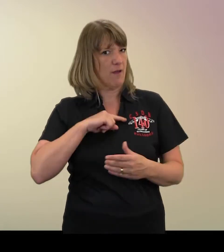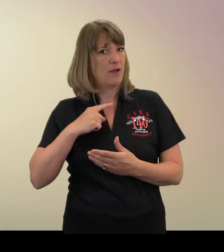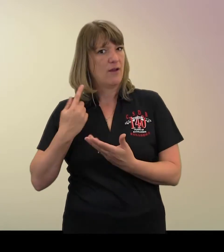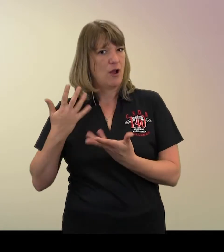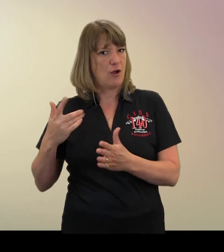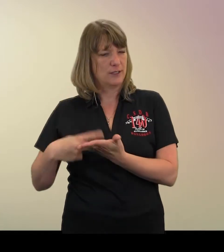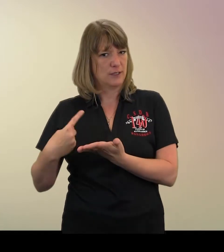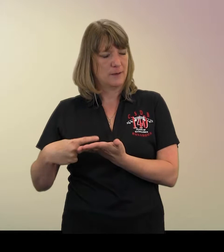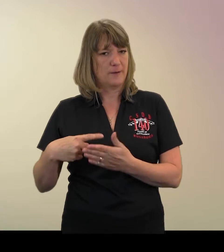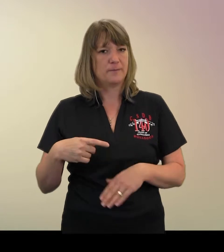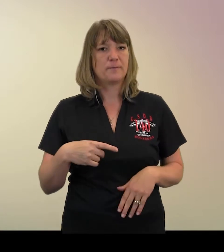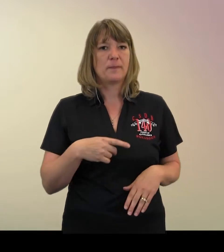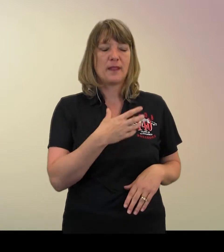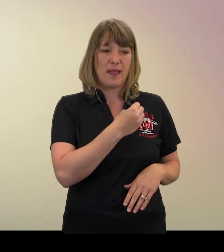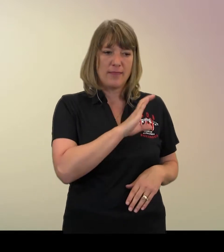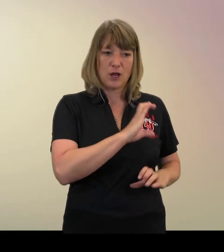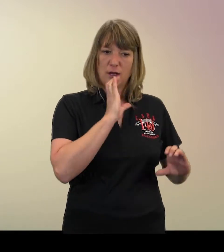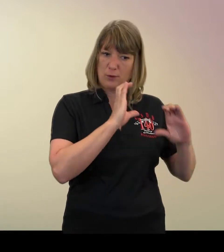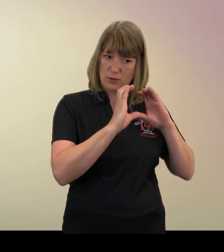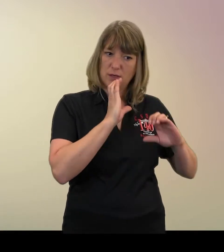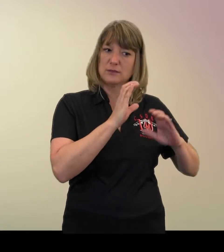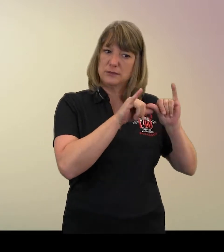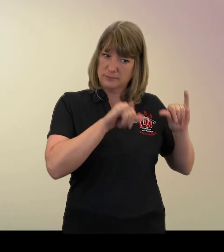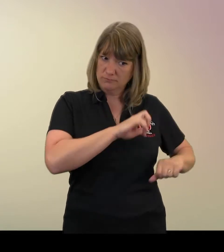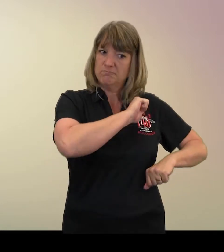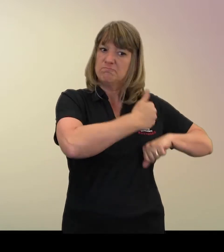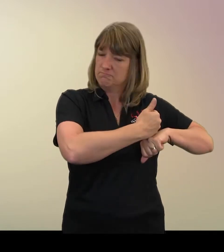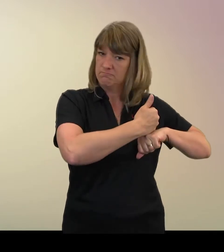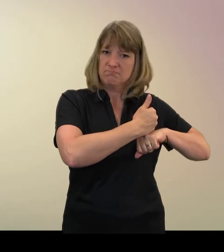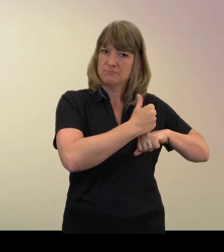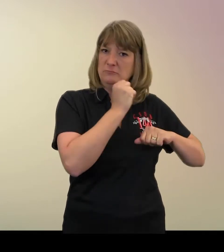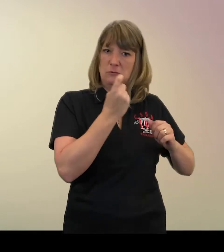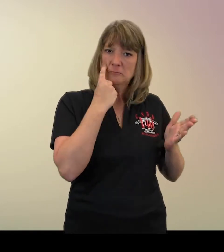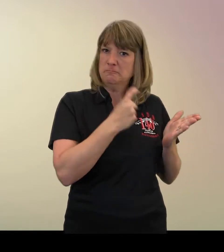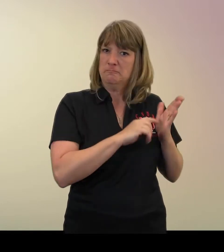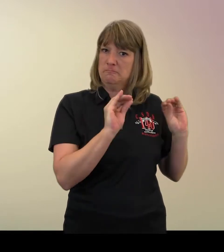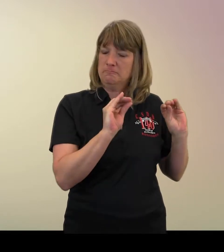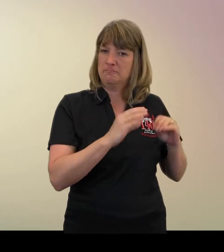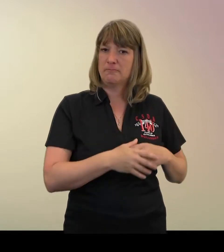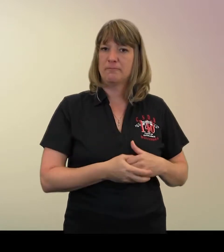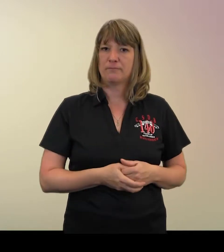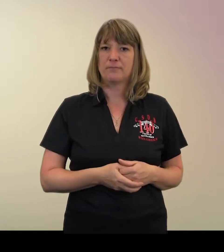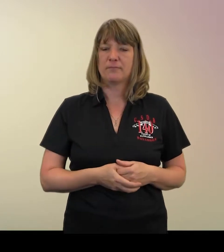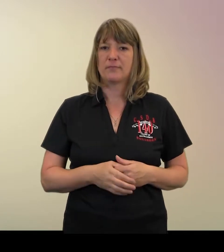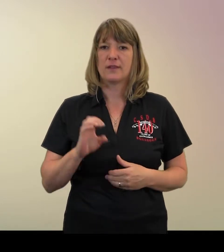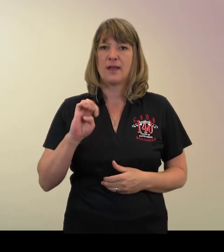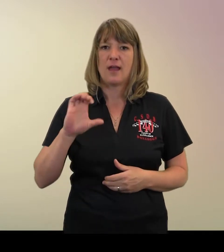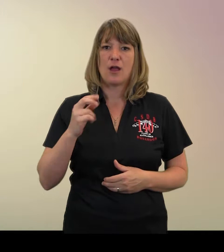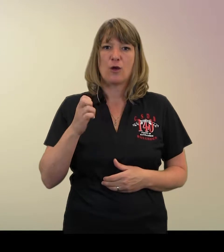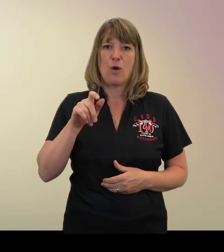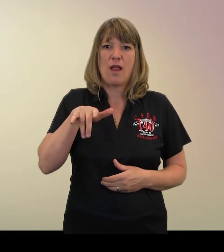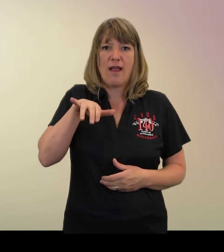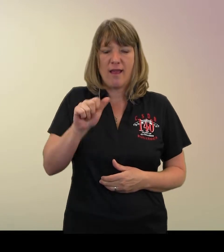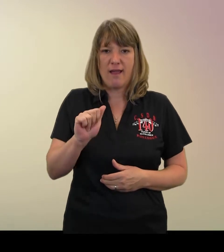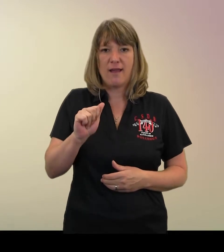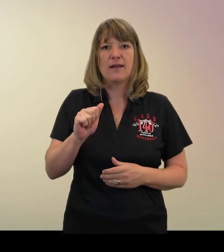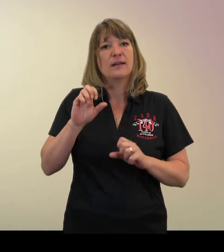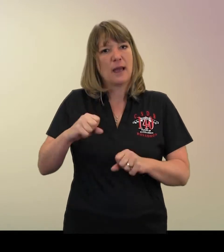especially once their communication system is well established. Again, echolalia can be part of a typical